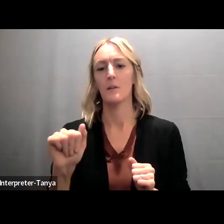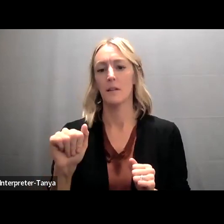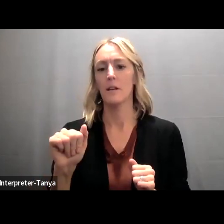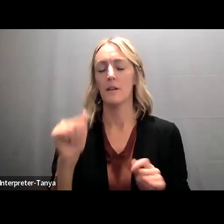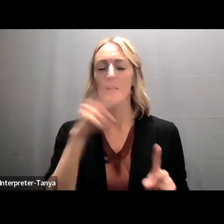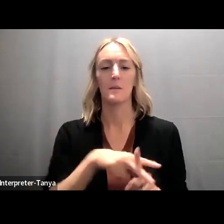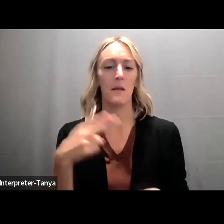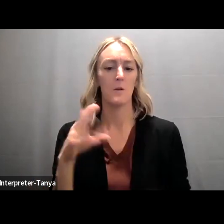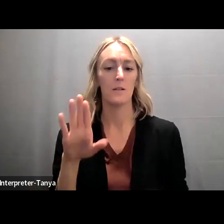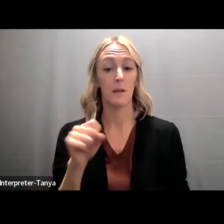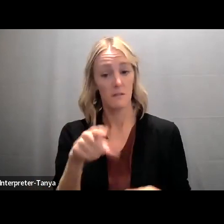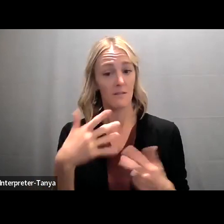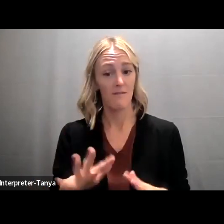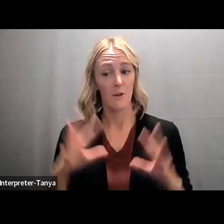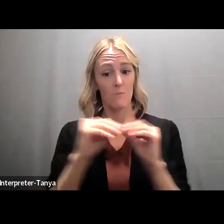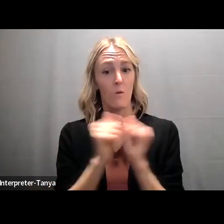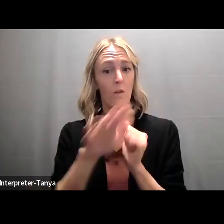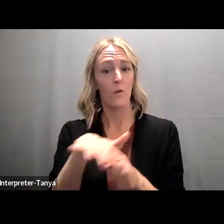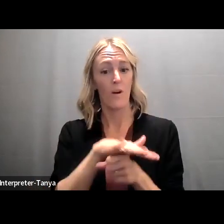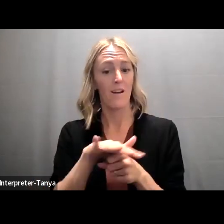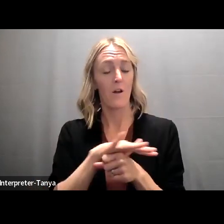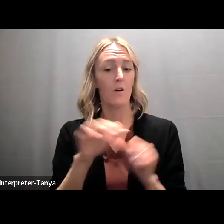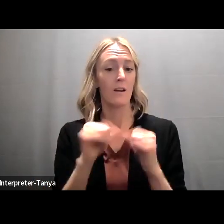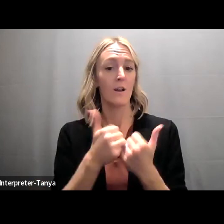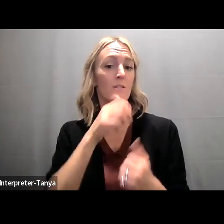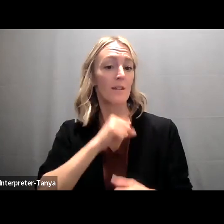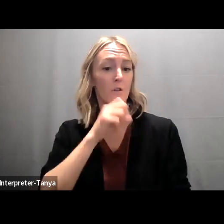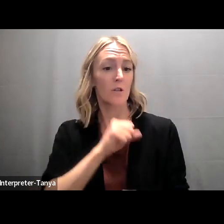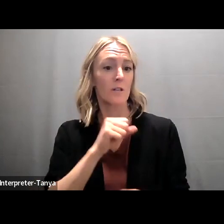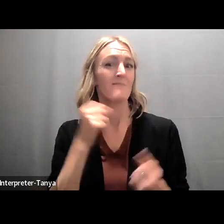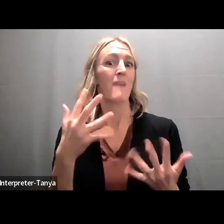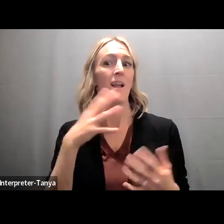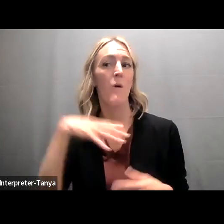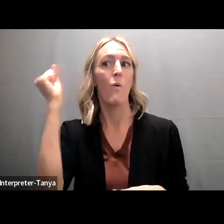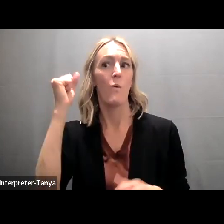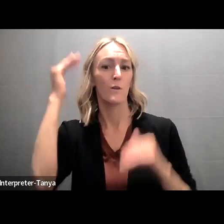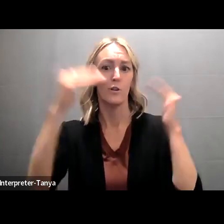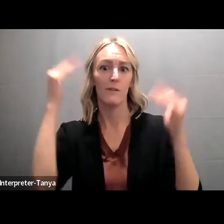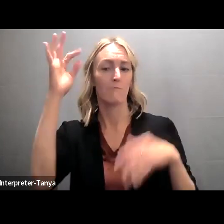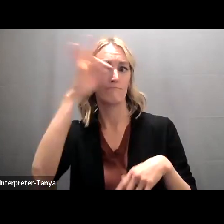Have you met with your area agency on aging for example where a number of older adults are not aware of their rights?